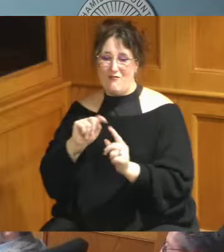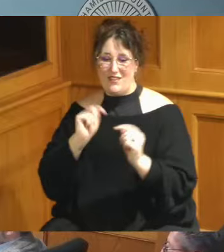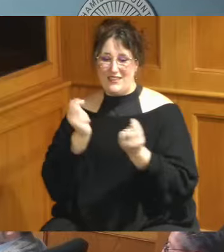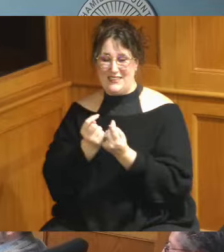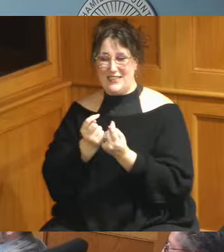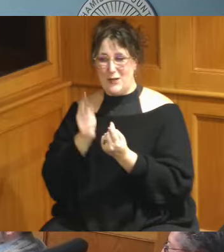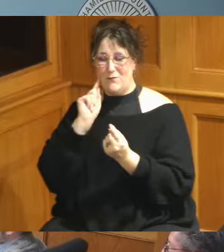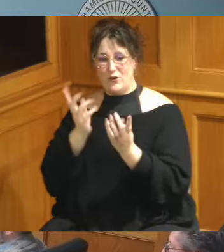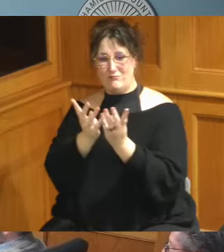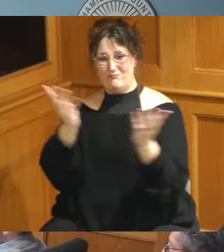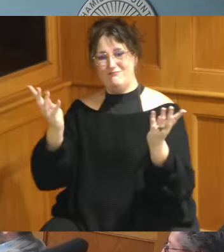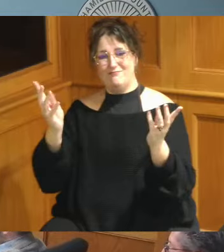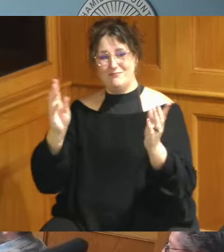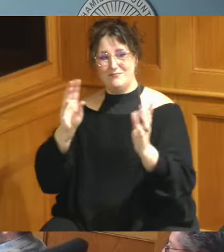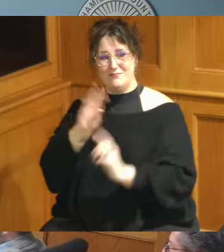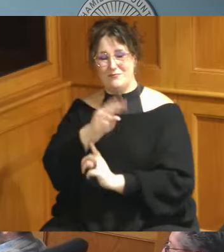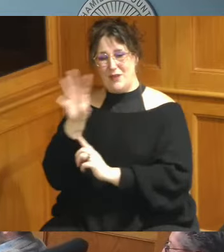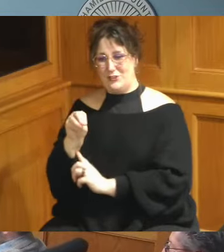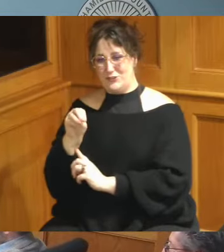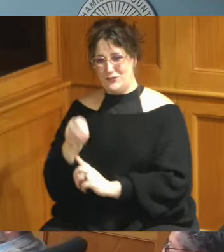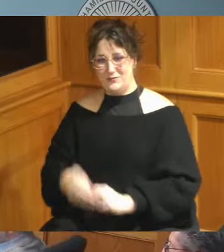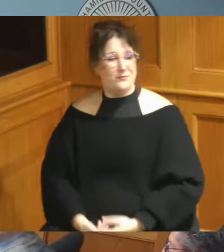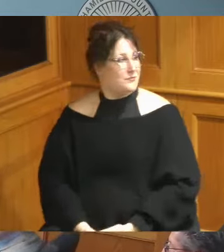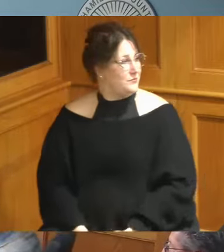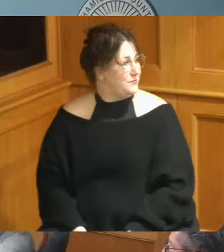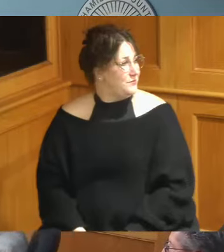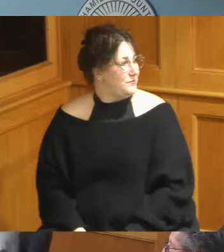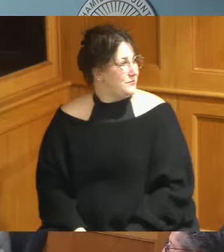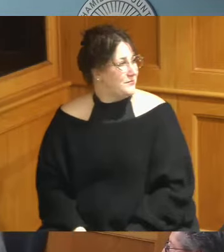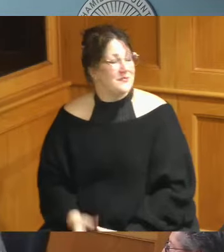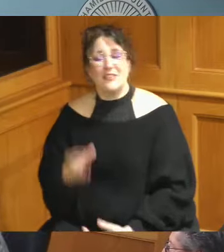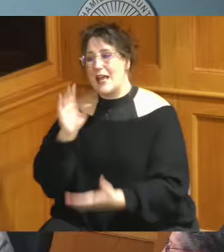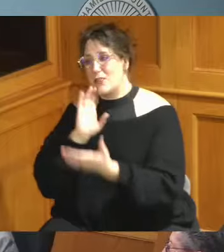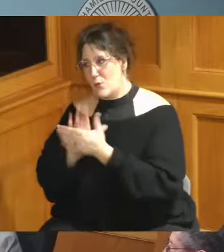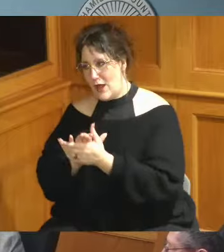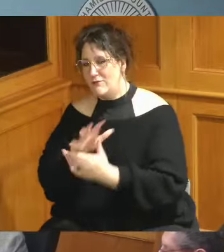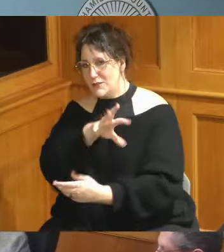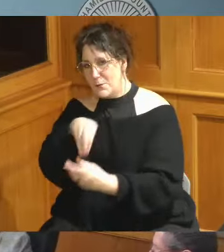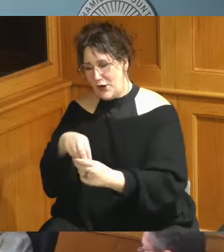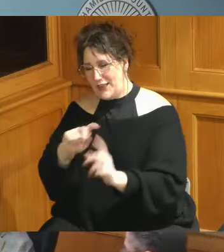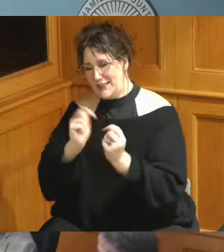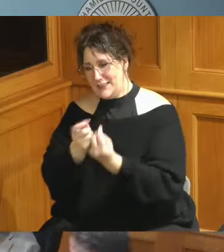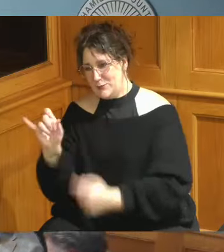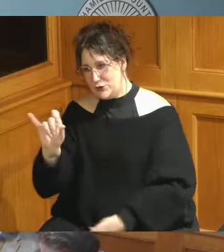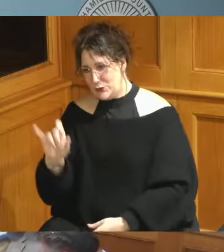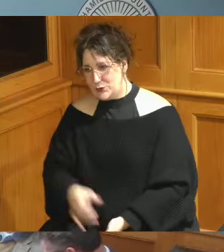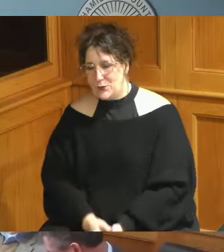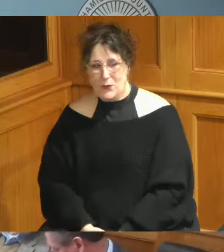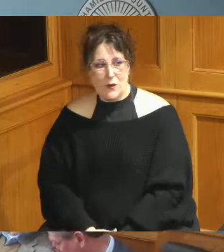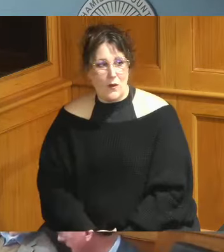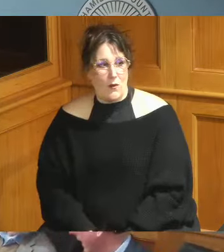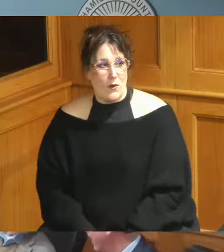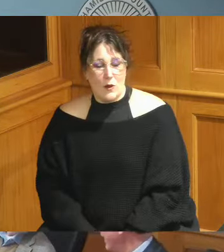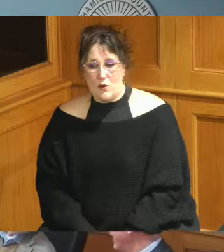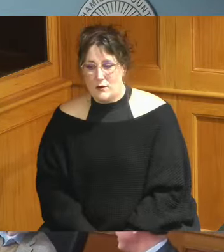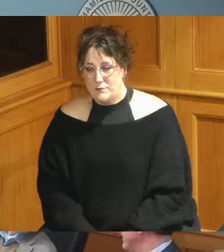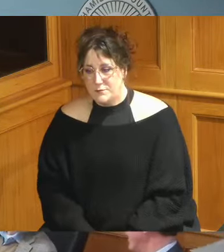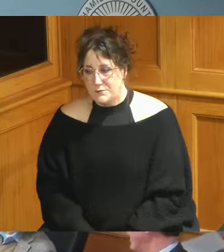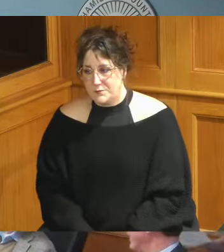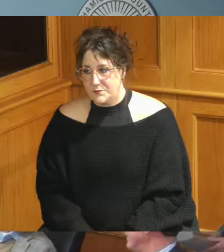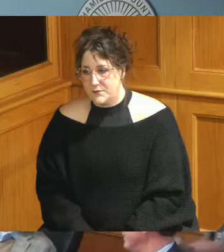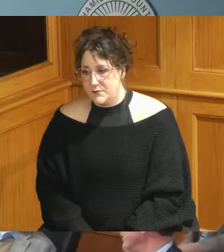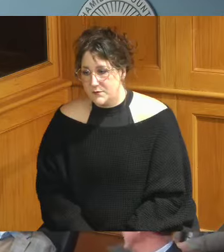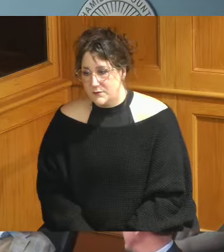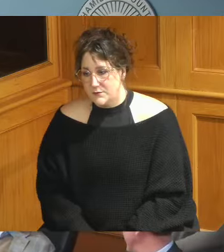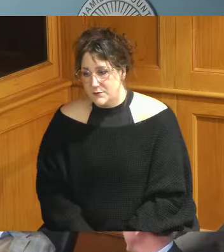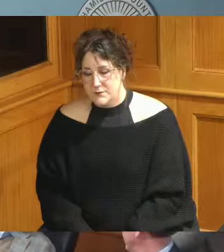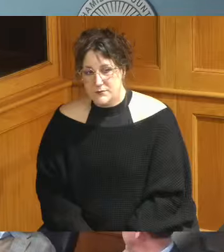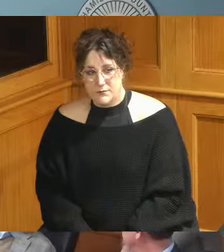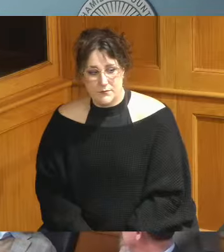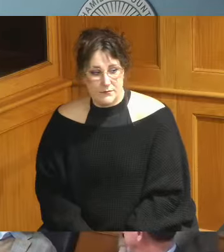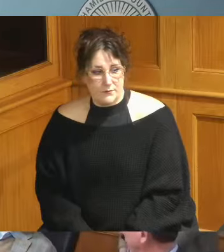the second photo and the wife and the part of the team. She can be in the first photo.